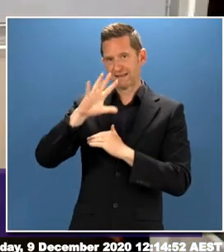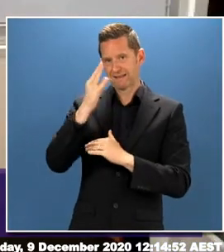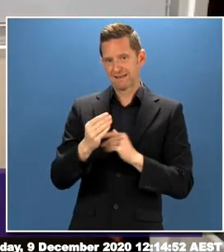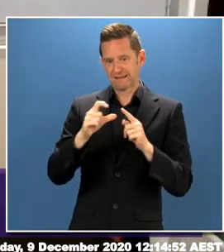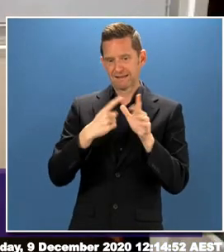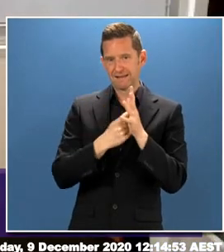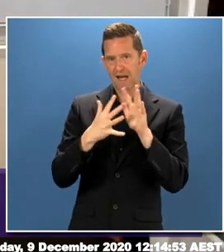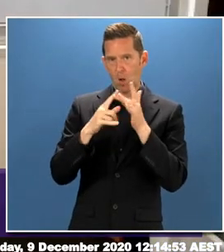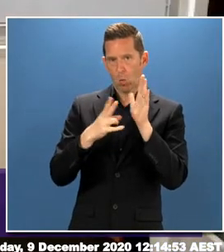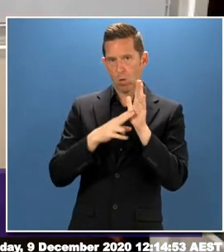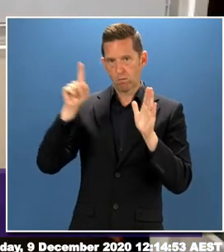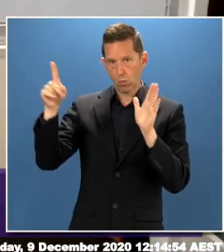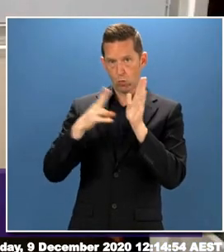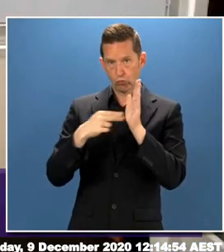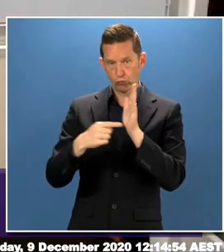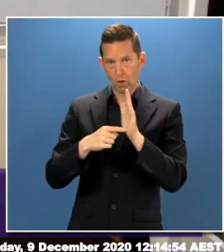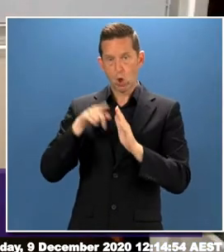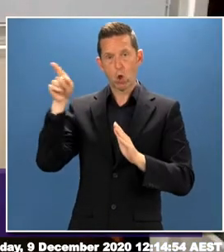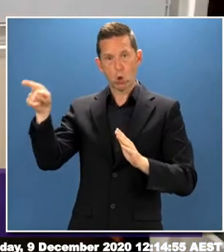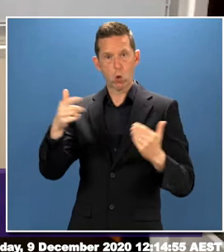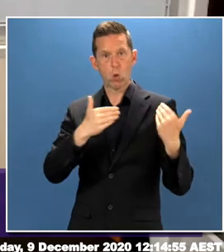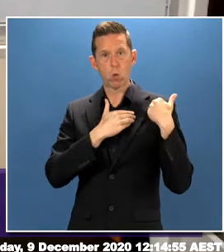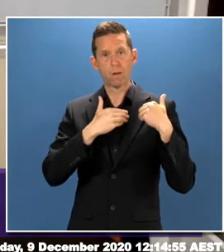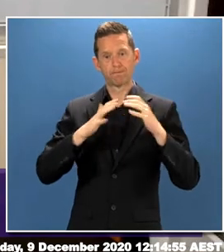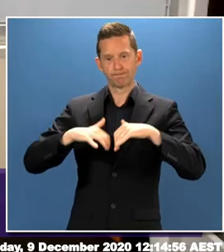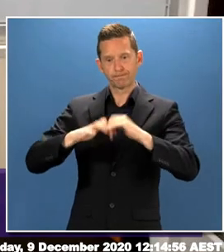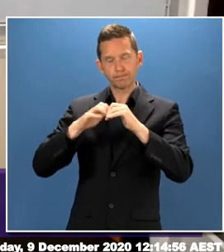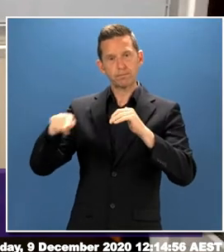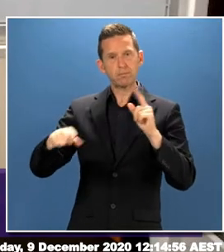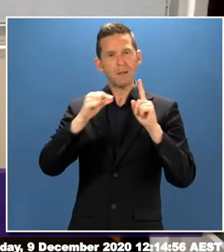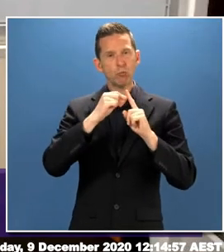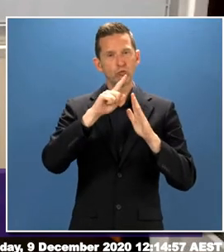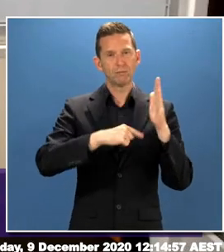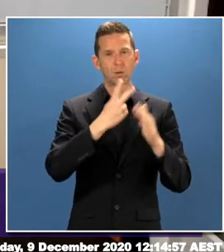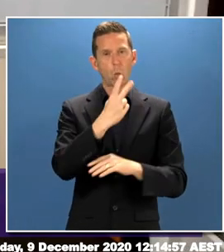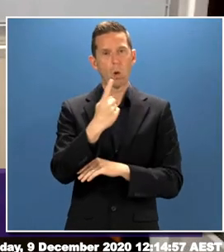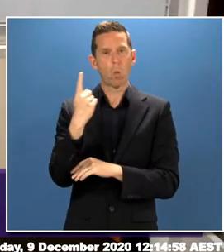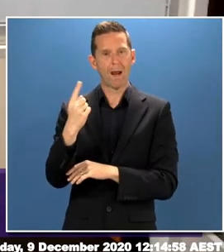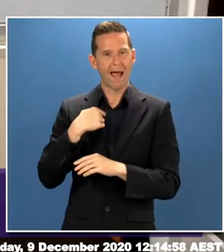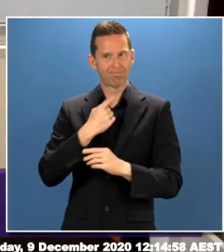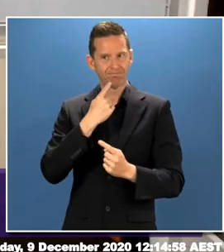and you are responsible for establishing Project21 which I also referred to in the introduction?